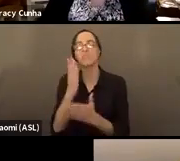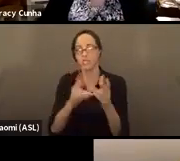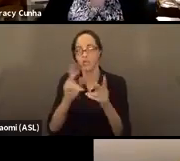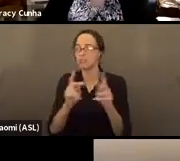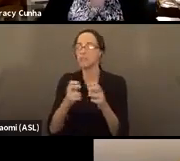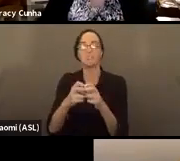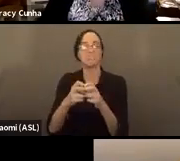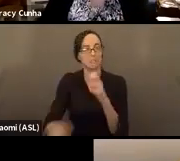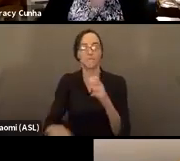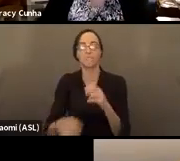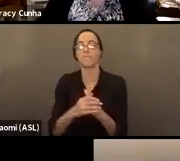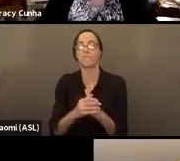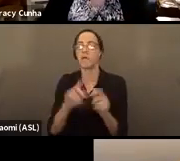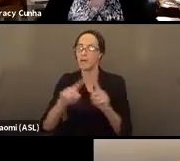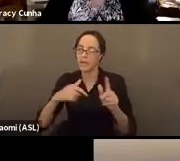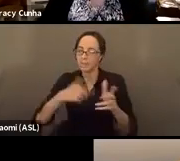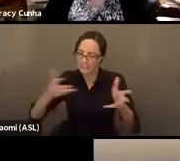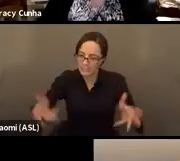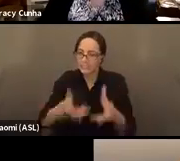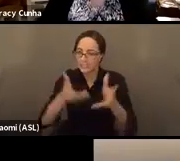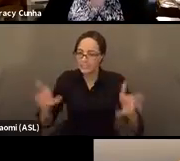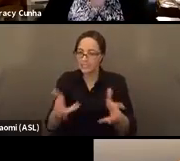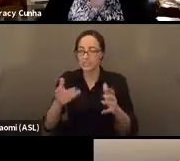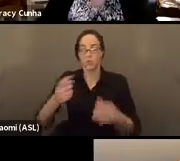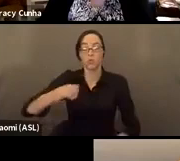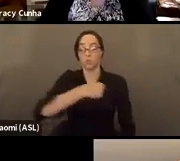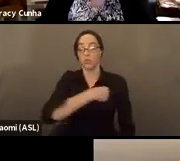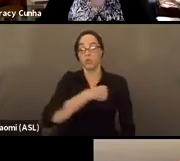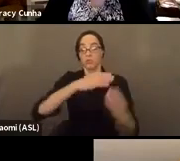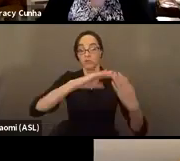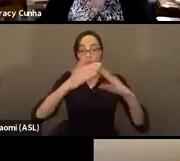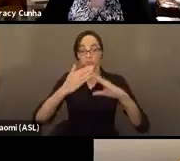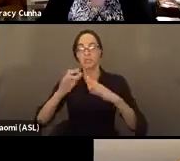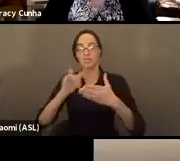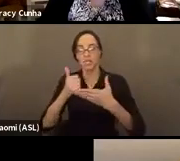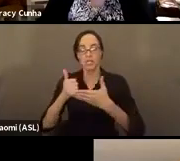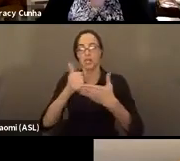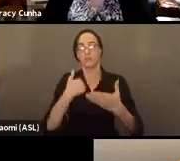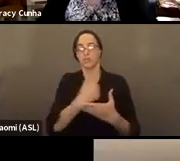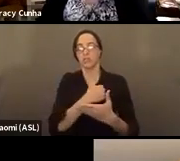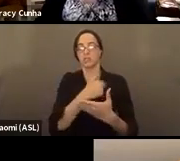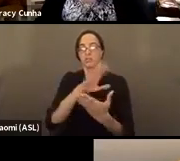we can that's what gets us through these things and we do have a great community so please